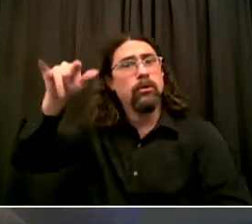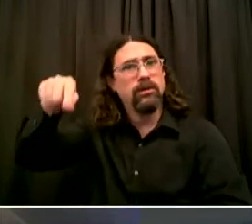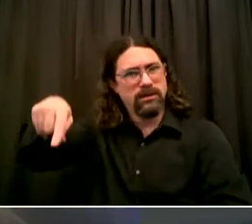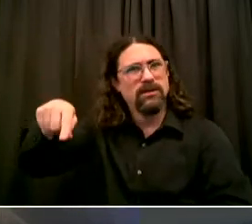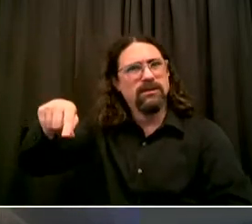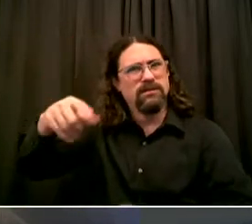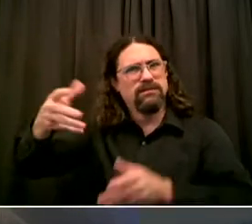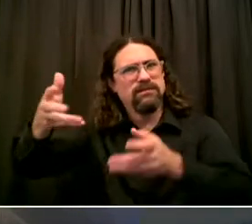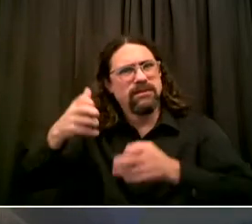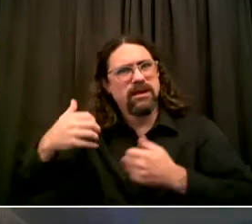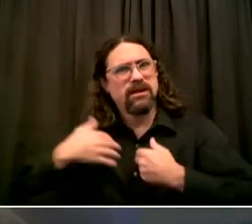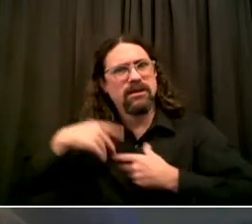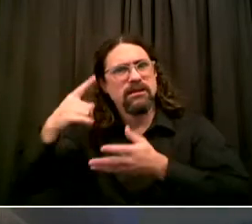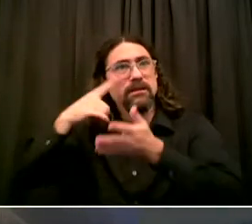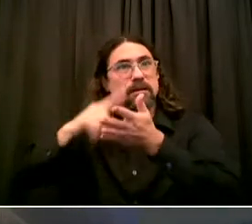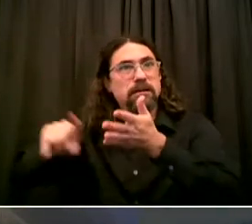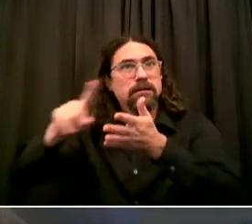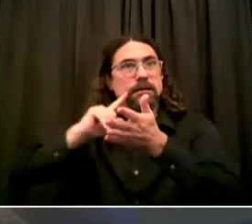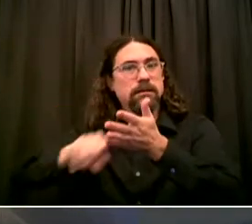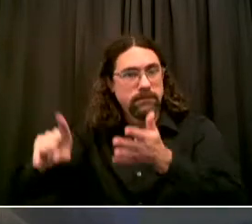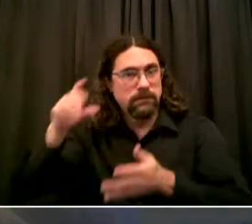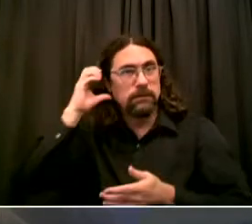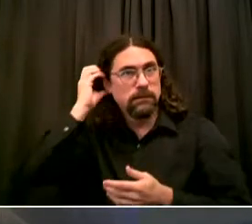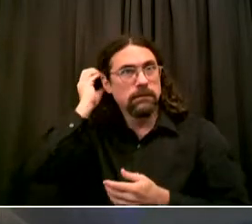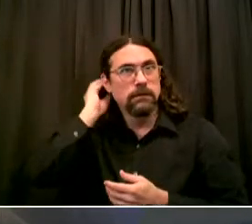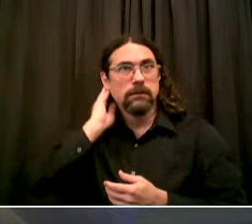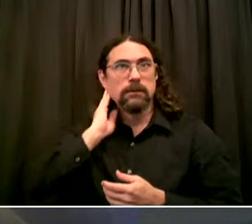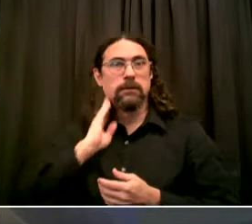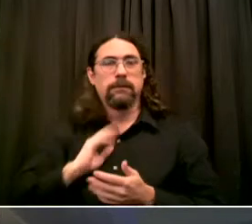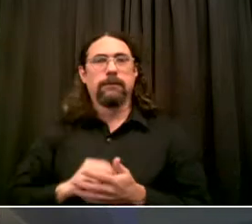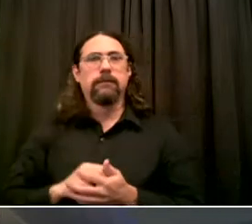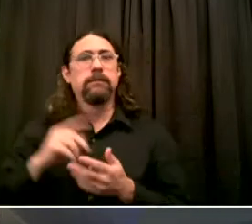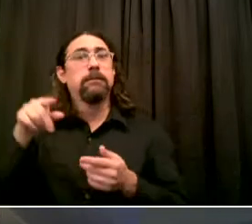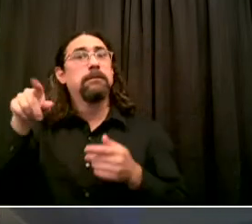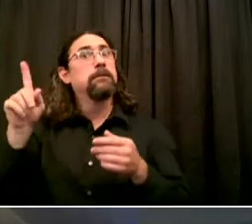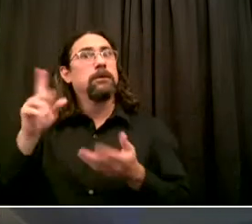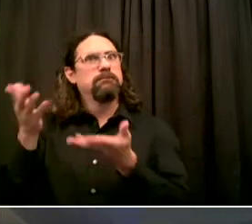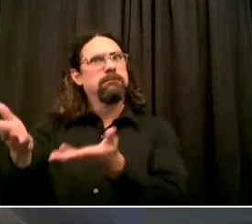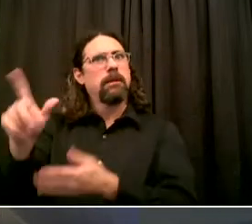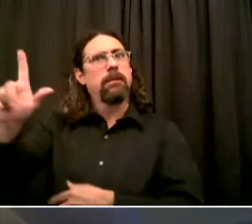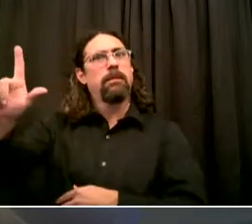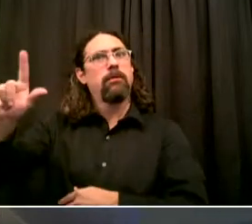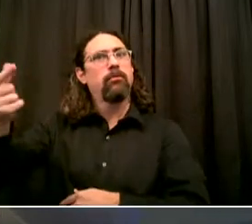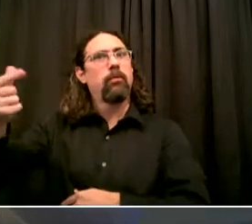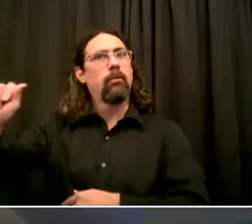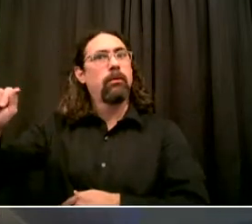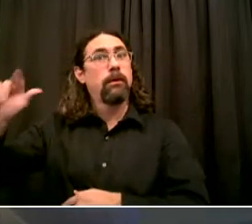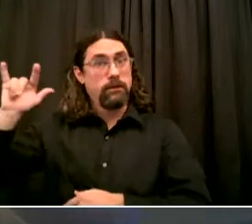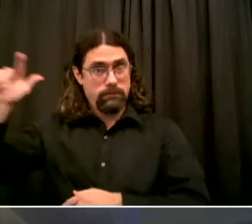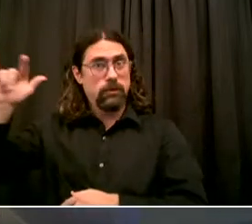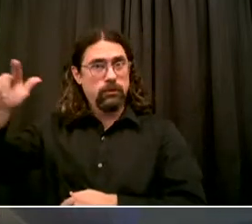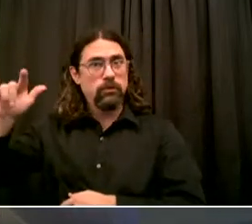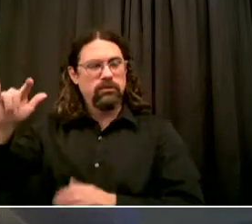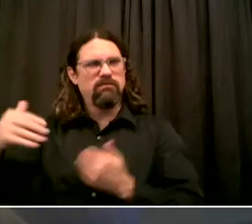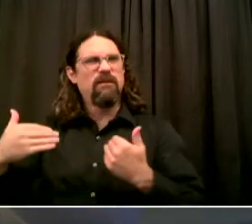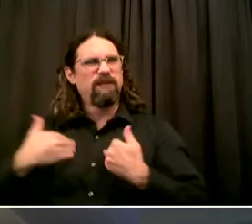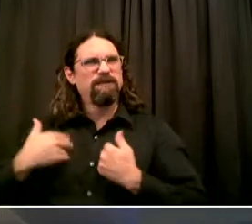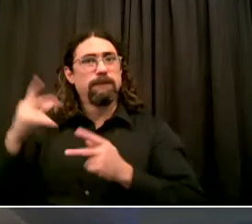FOR FOLKS COMING OFF PLANES IN NEW YORK CITY AT LA GUARDIA AND K.JF THOSE PROJECTS HAVE STARTED. THE A GREAT ININITIATATVIE. WE NWAT TO GO